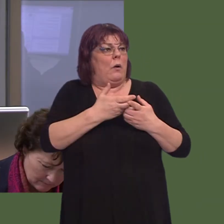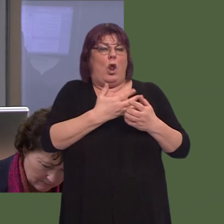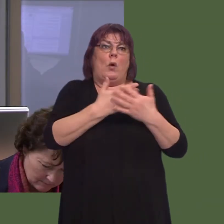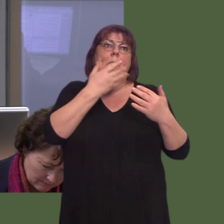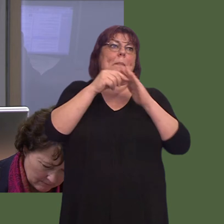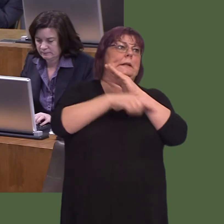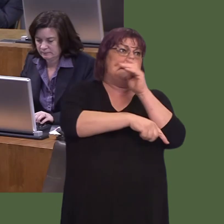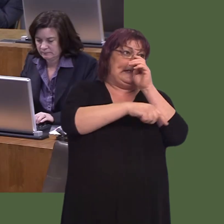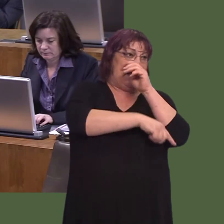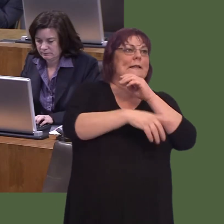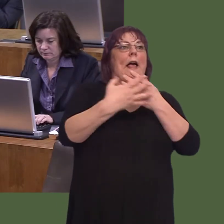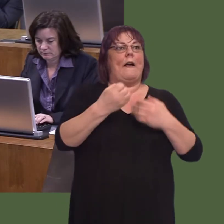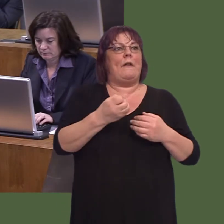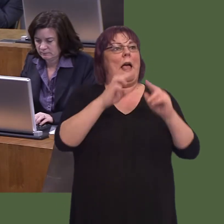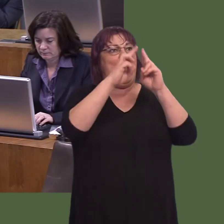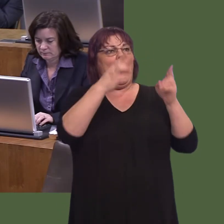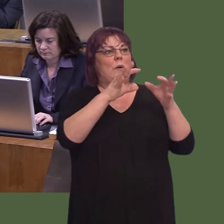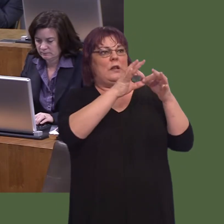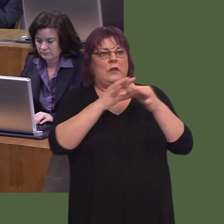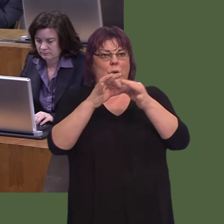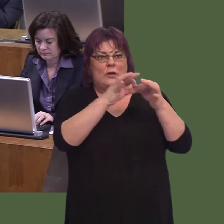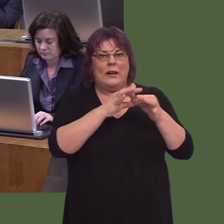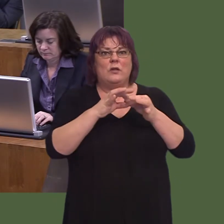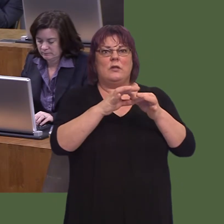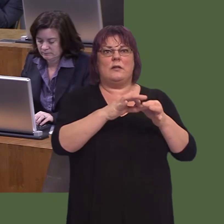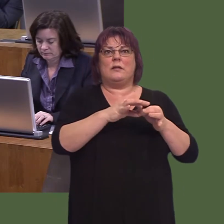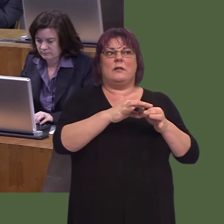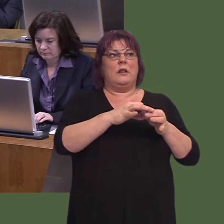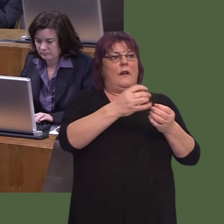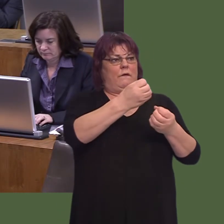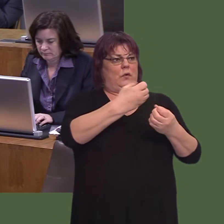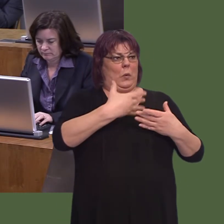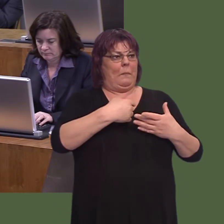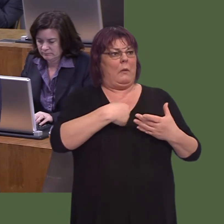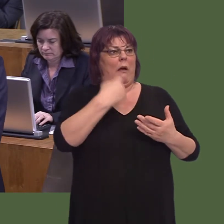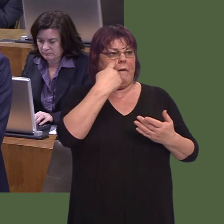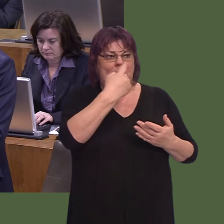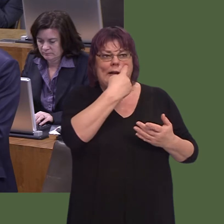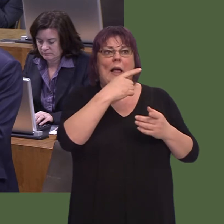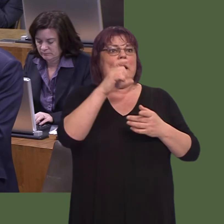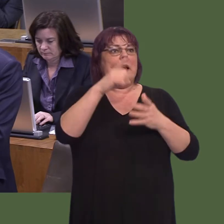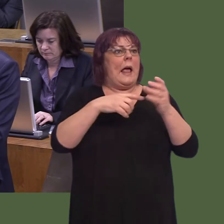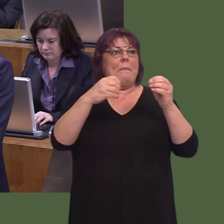We still have evidence from housing associations to Citizens Advice that shows that rent arrears